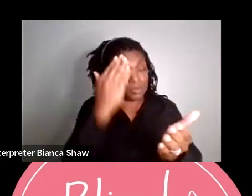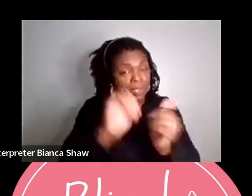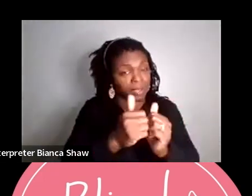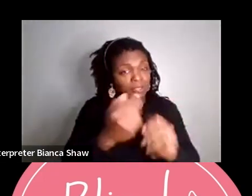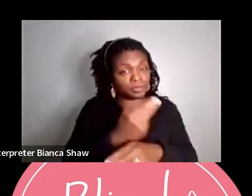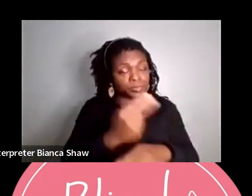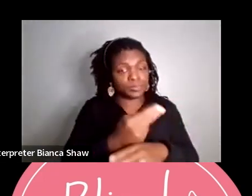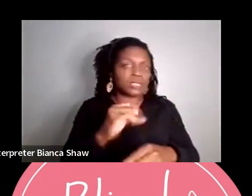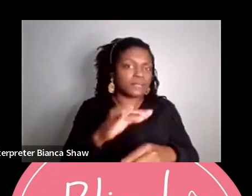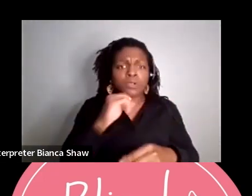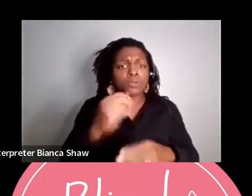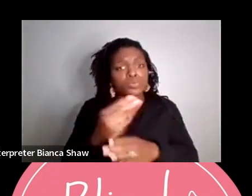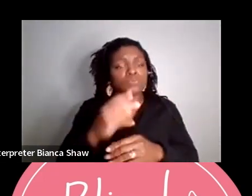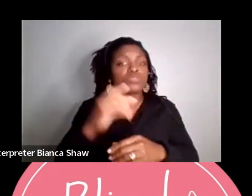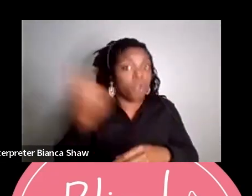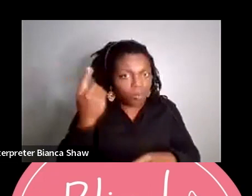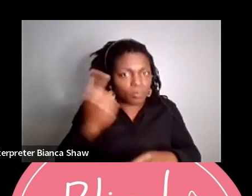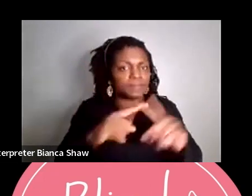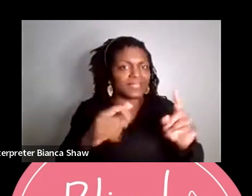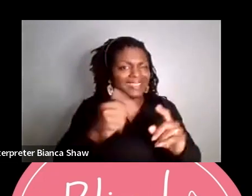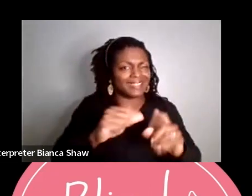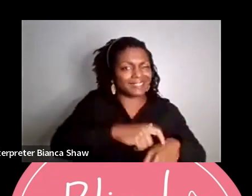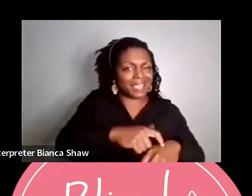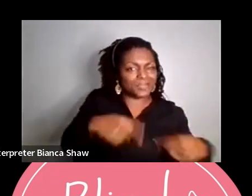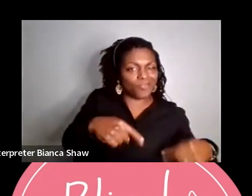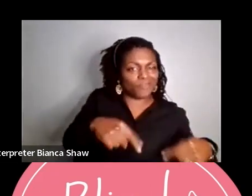everyone supported each other anytime. Anybody was nervous or didn't want to use their cane.